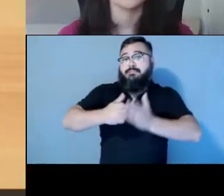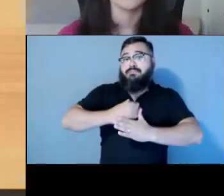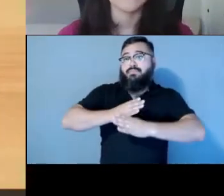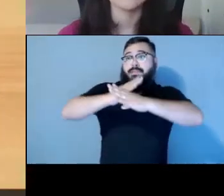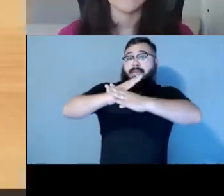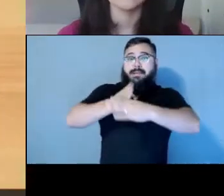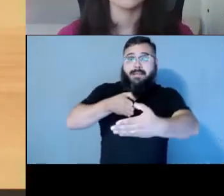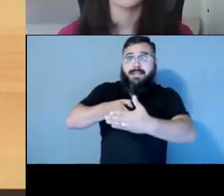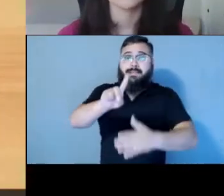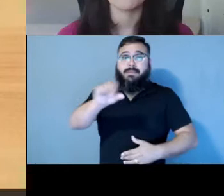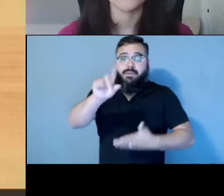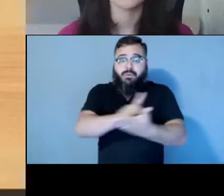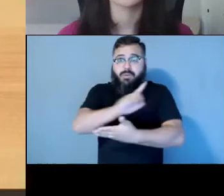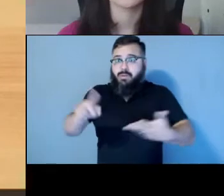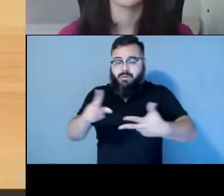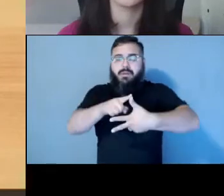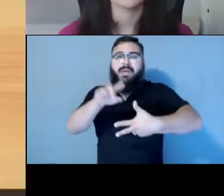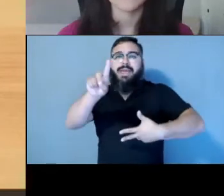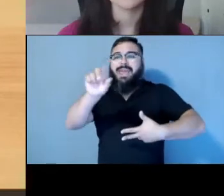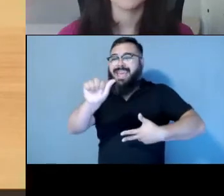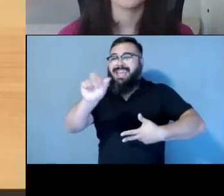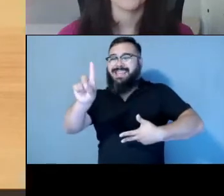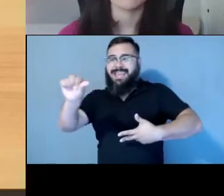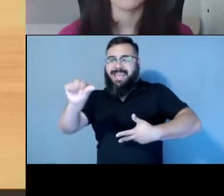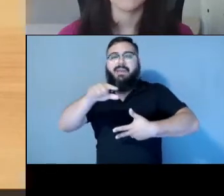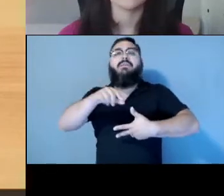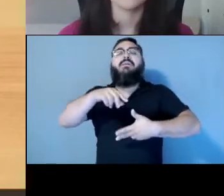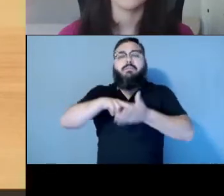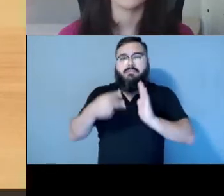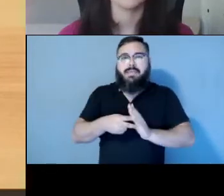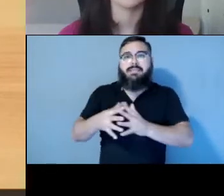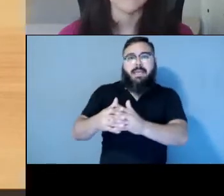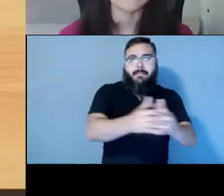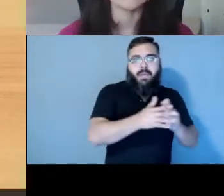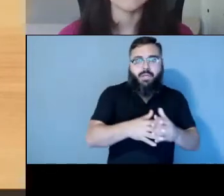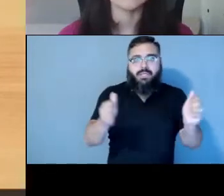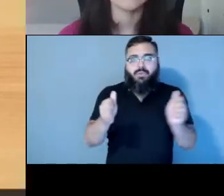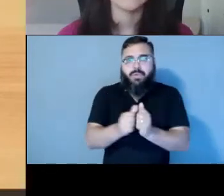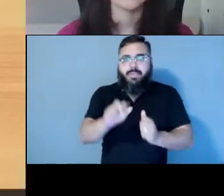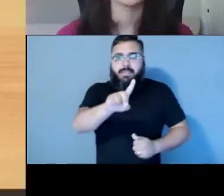are the ADA, which is the Americans with Disabilities Act, but probably a lot of you've heard of it as the ADA,